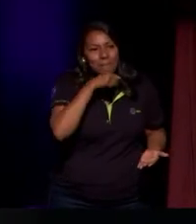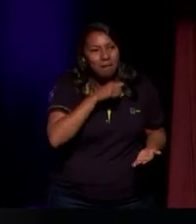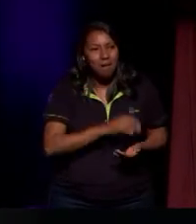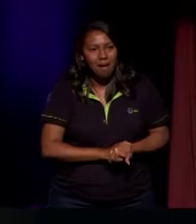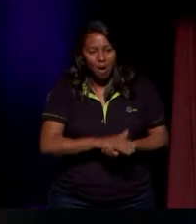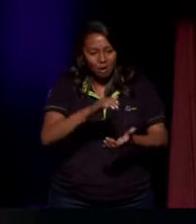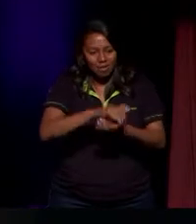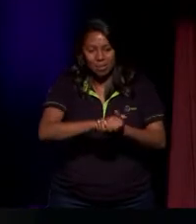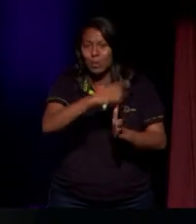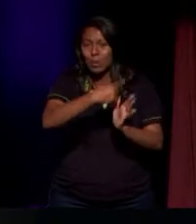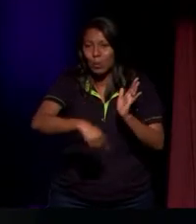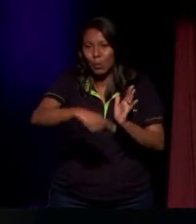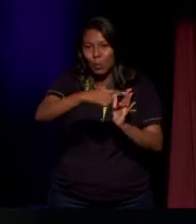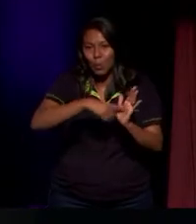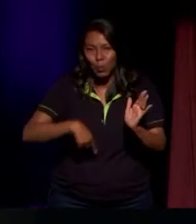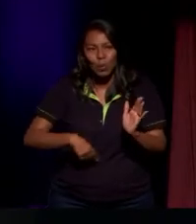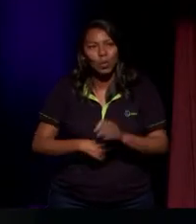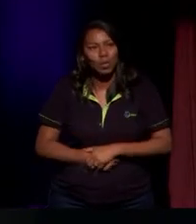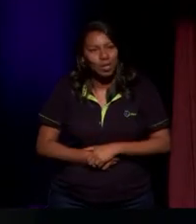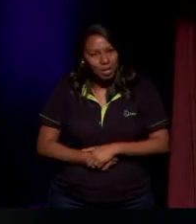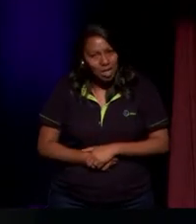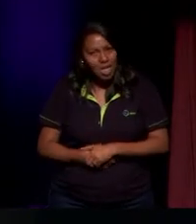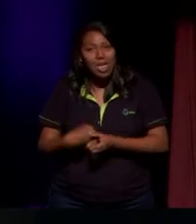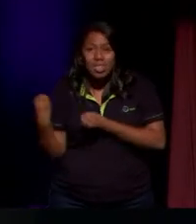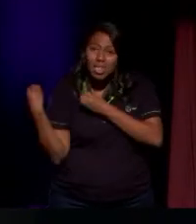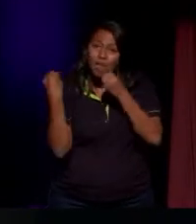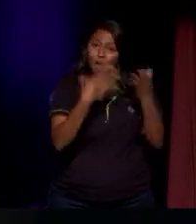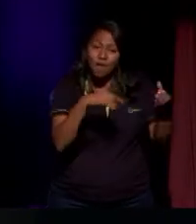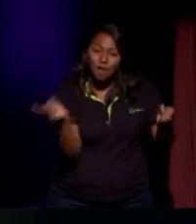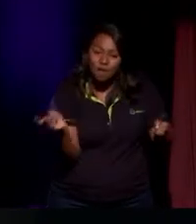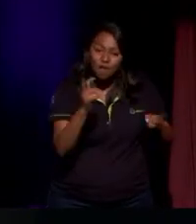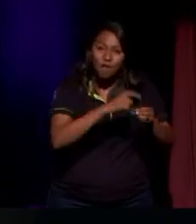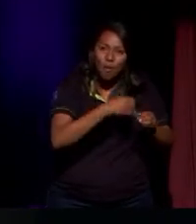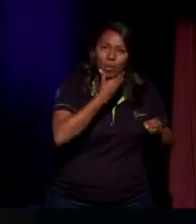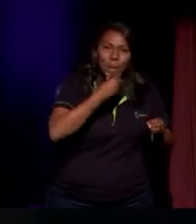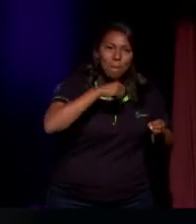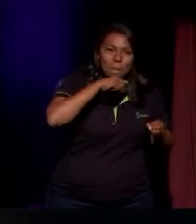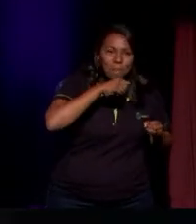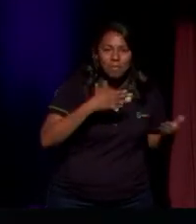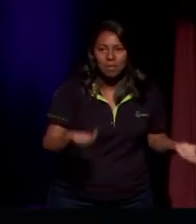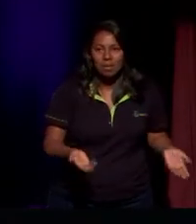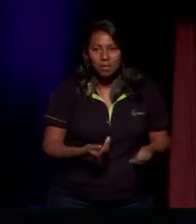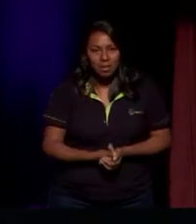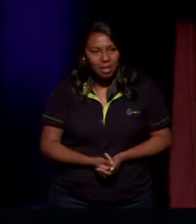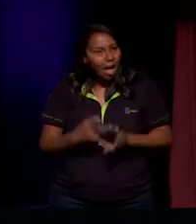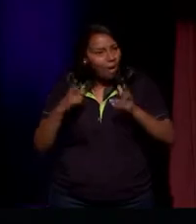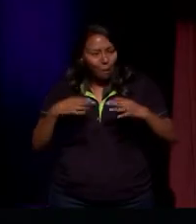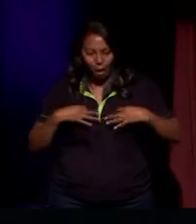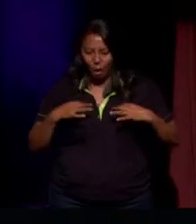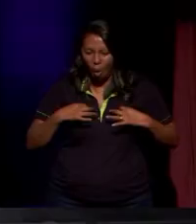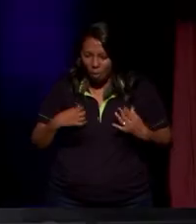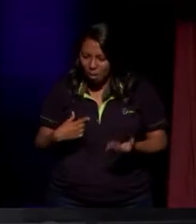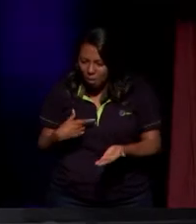The term is return, he returned it, that is, I bought a dress, I did not like it, I returned it to the store,